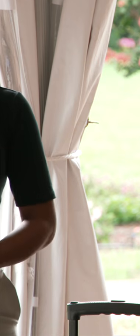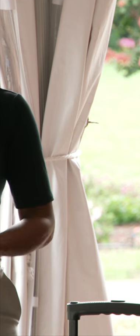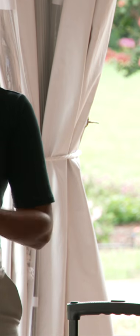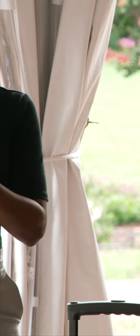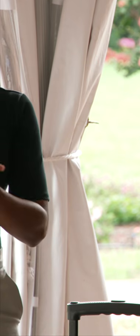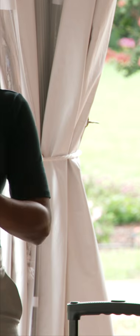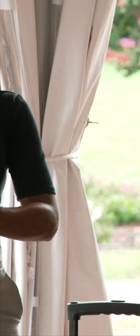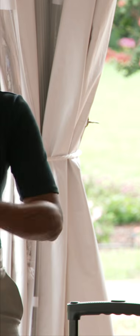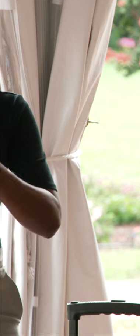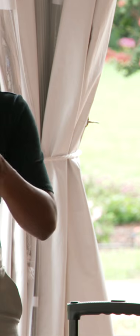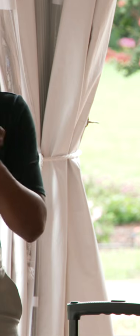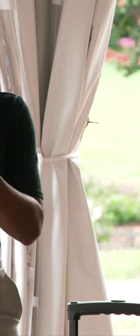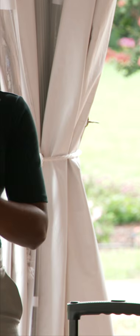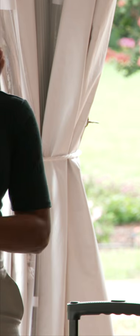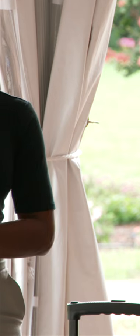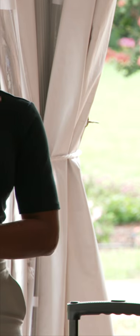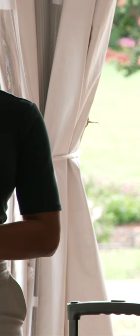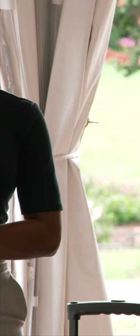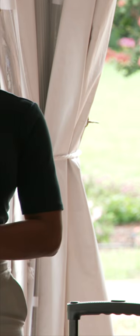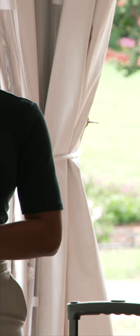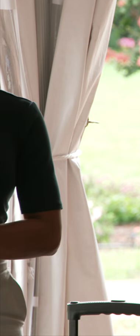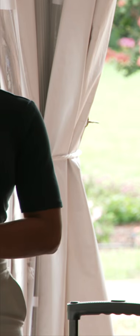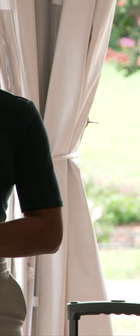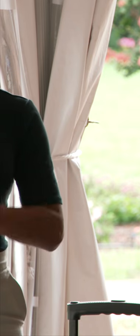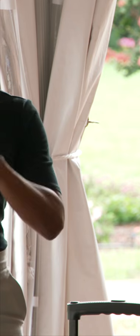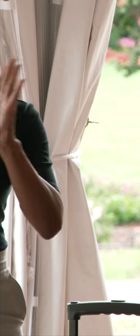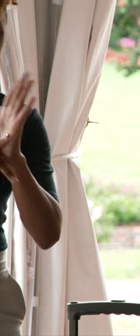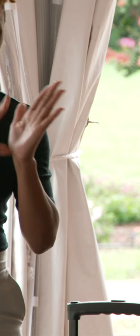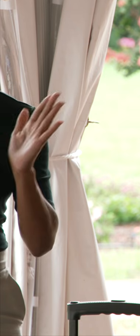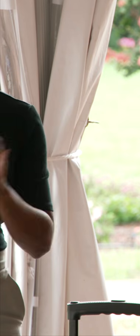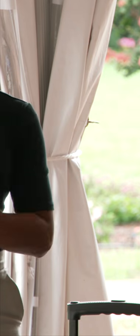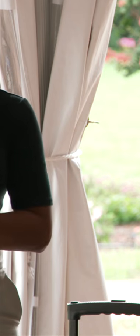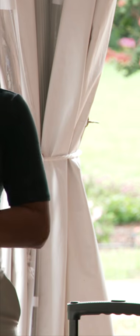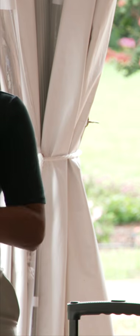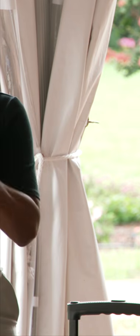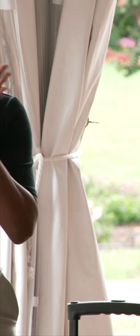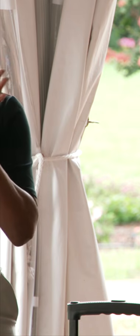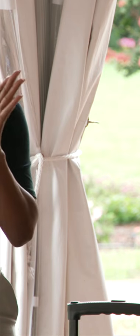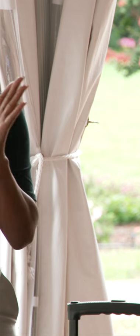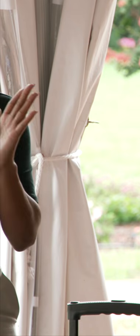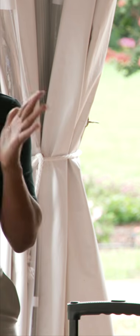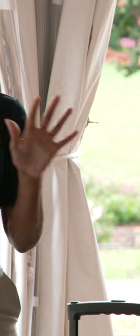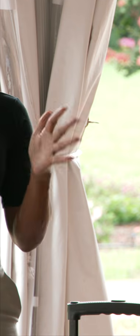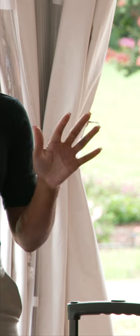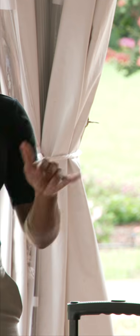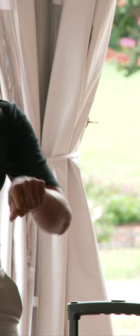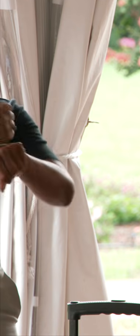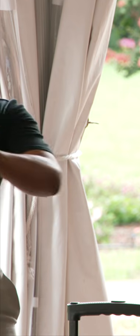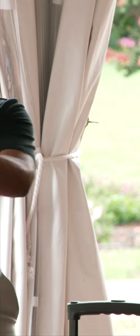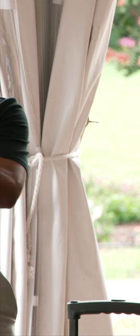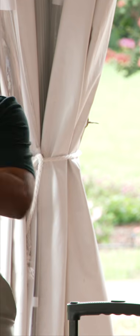Belmont Principles and the federal regulations informed by them. That are overseen by the, our